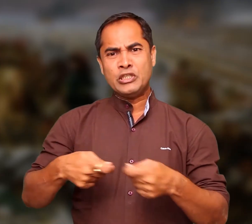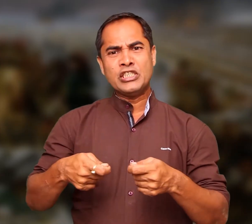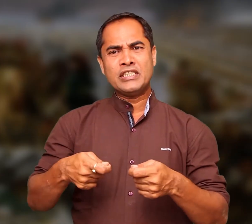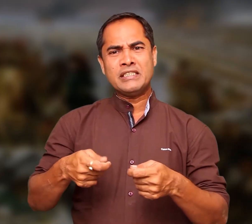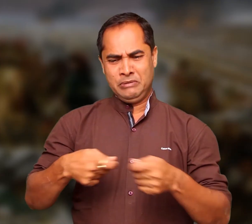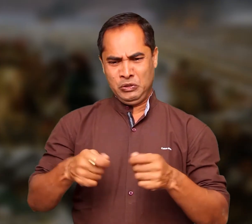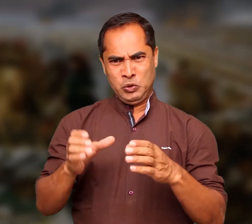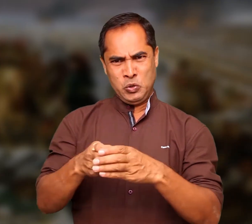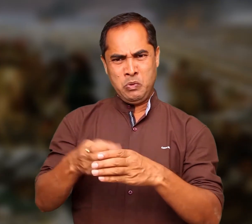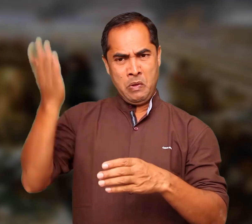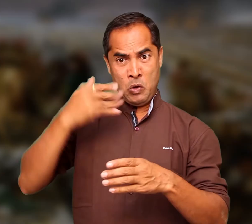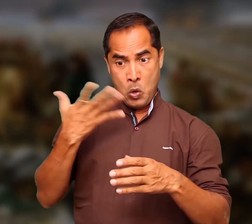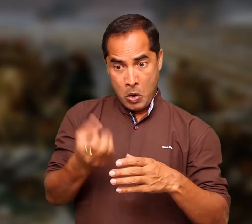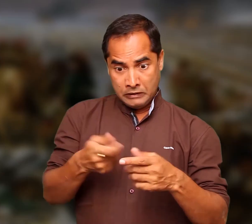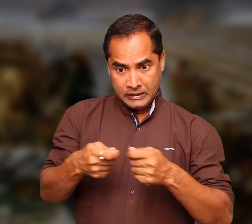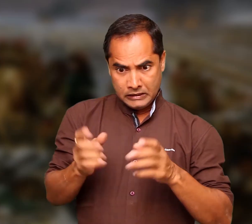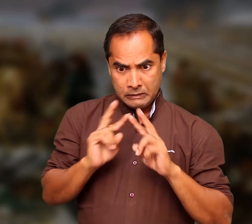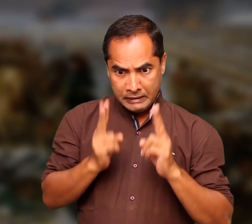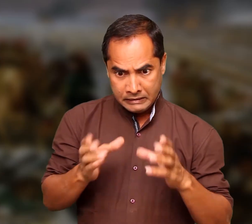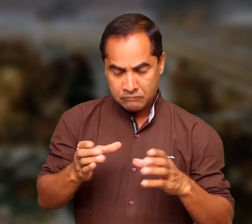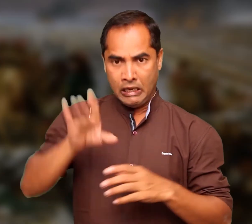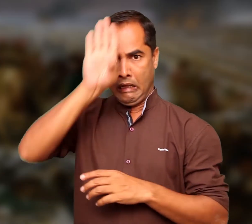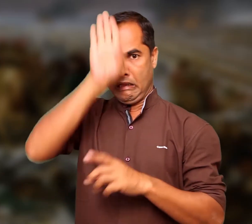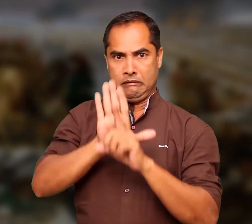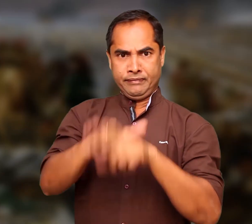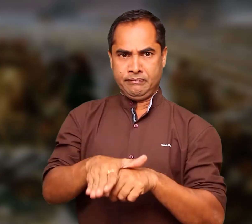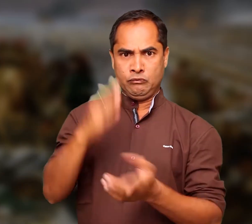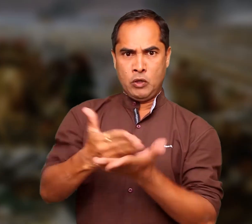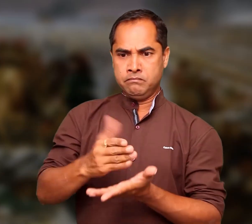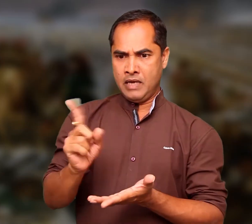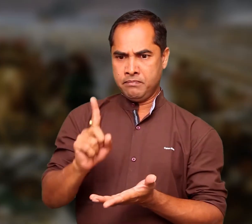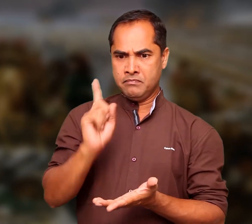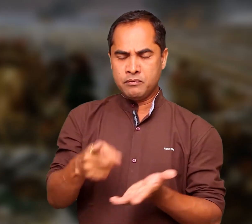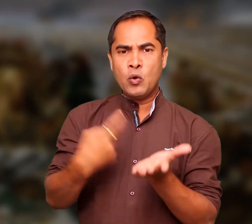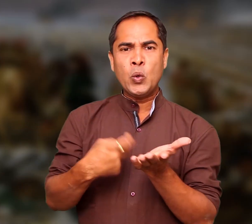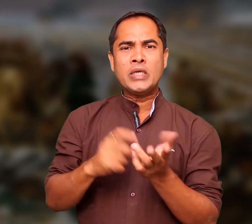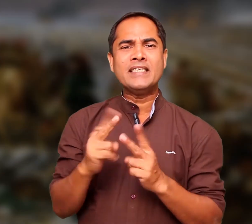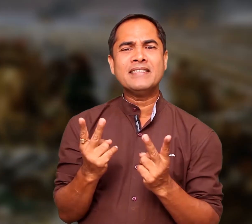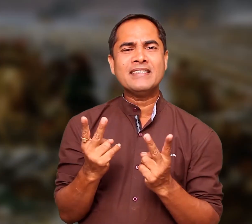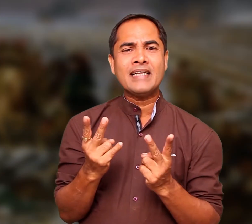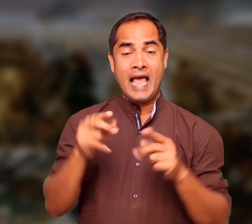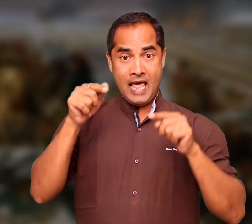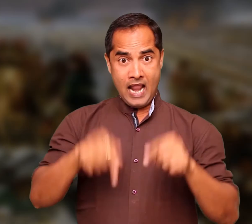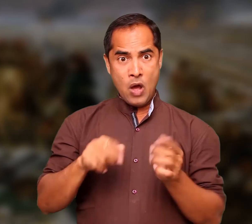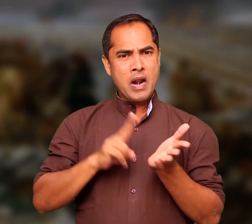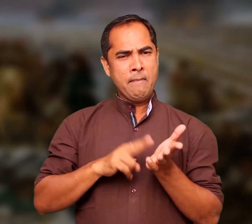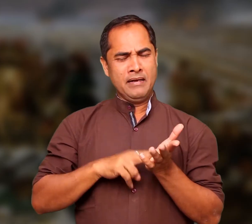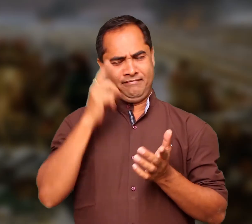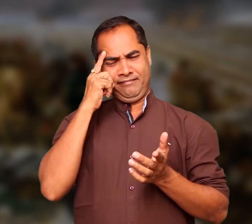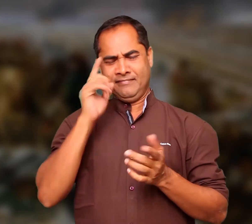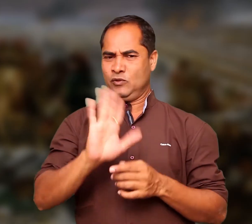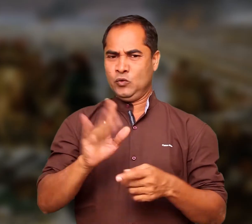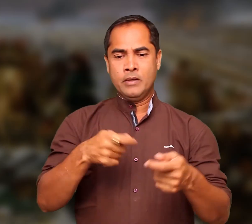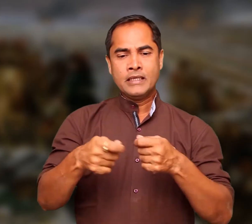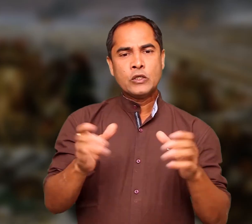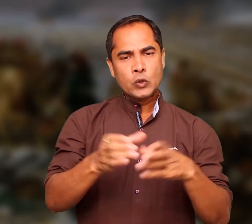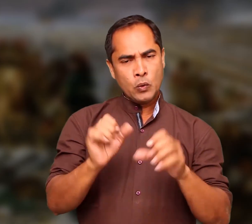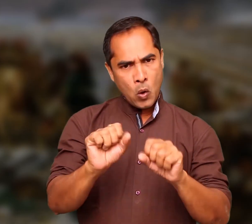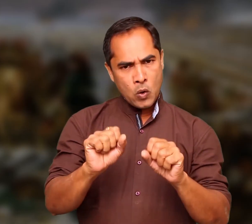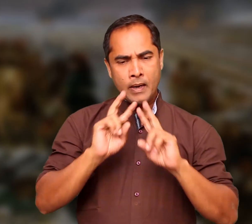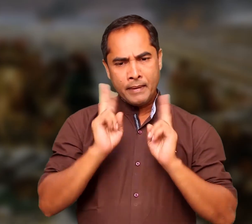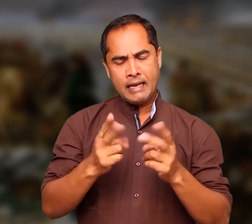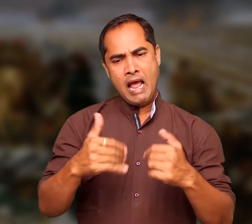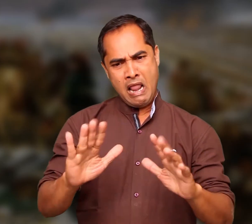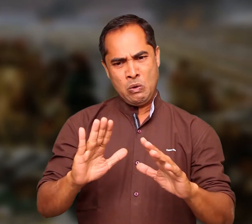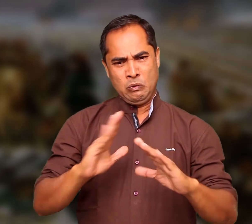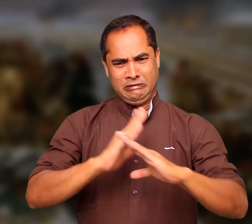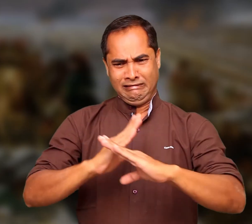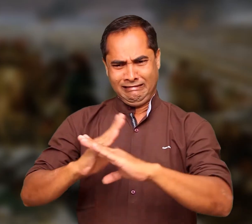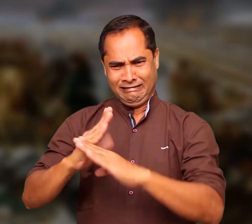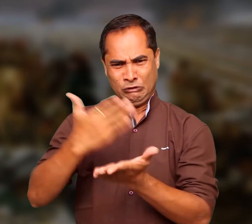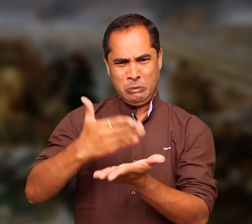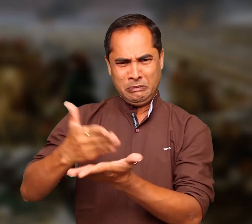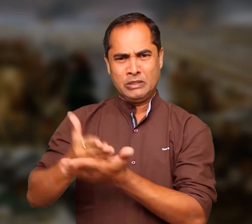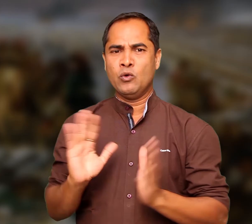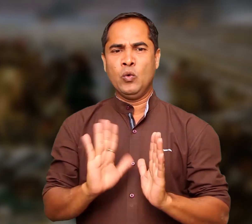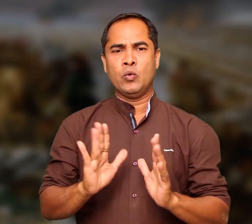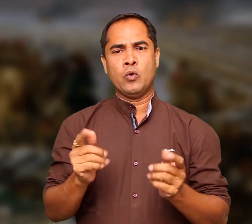forming guilds and unions, but now Napoleon removed such restrictions.